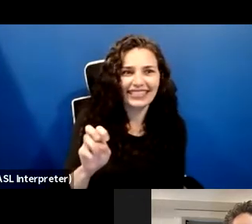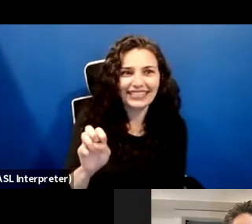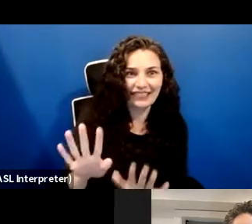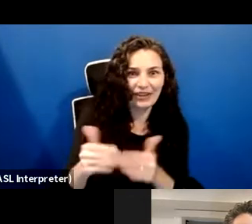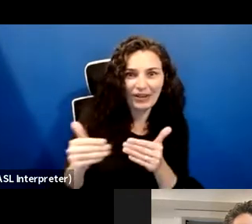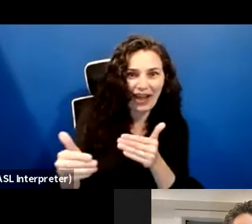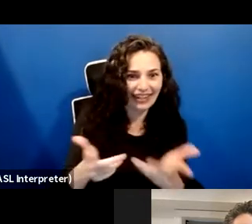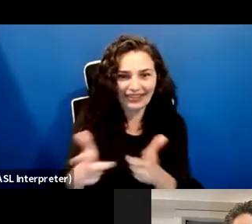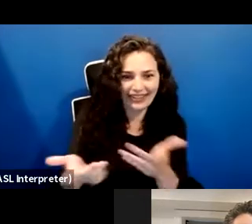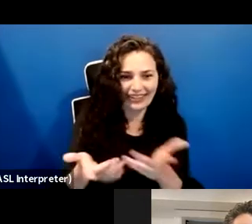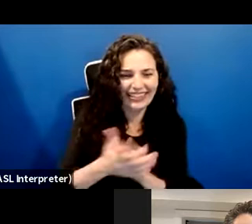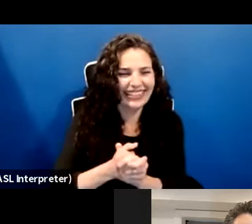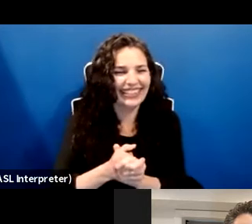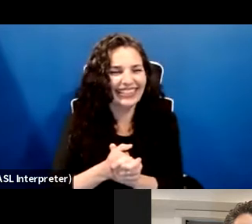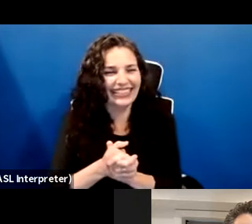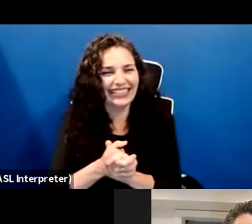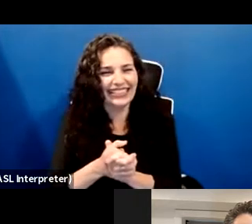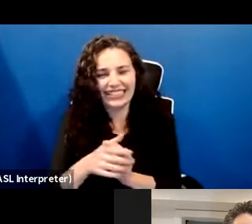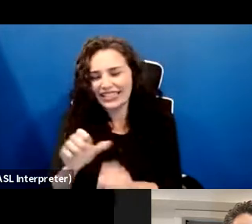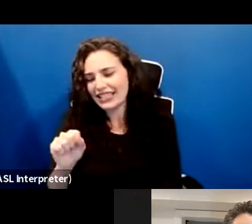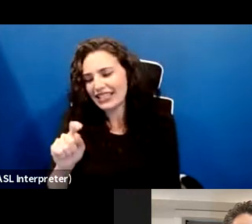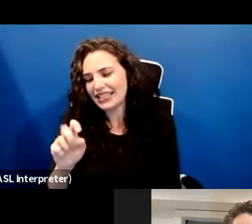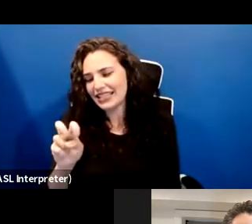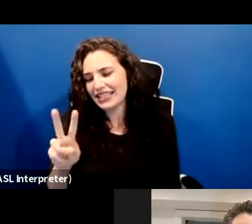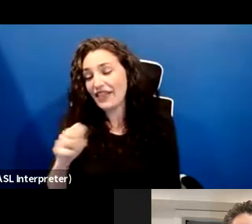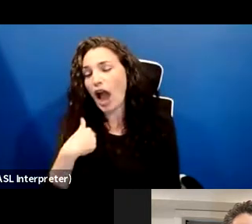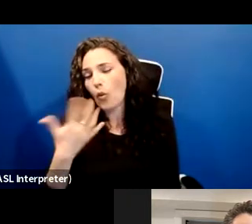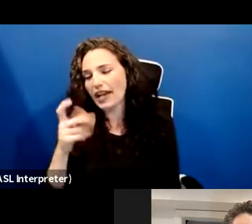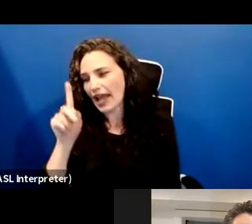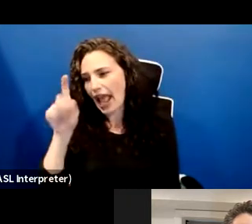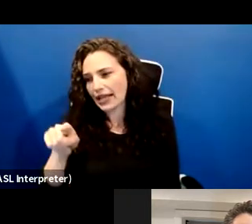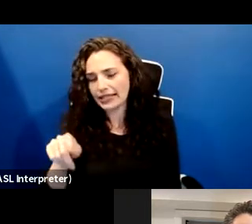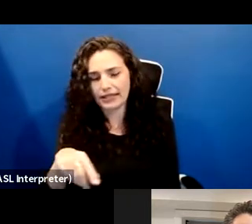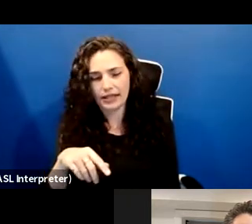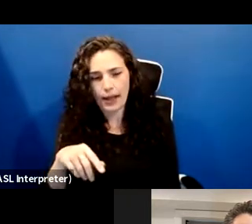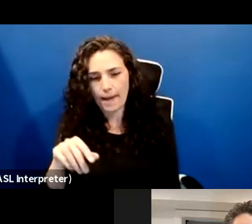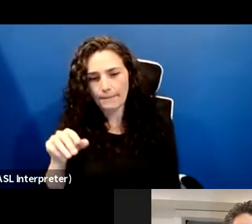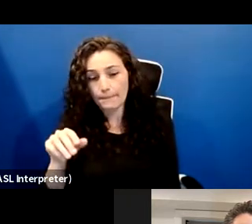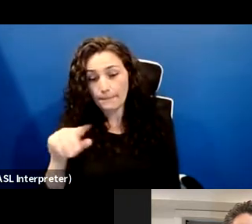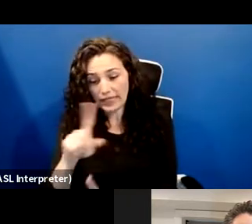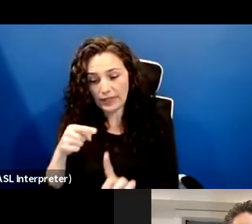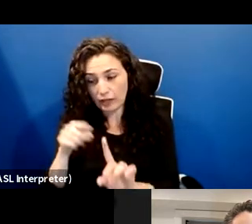Go on. No, I was gonna ask for Mirtha, specifically for you that it, you're not exclusively working